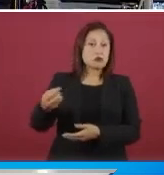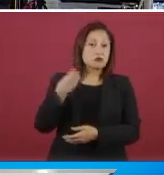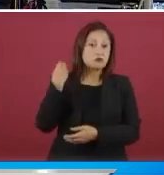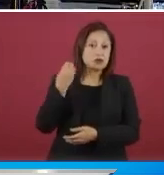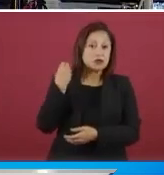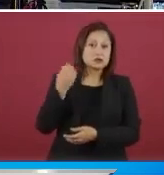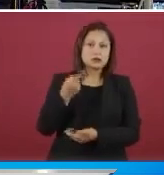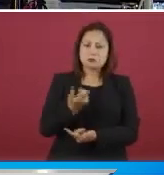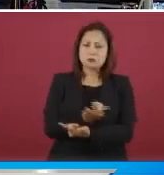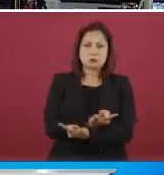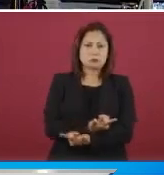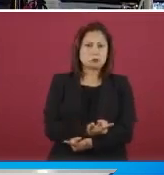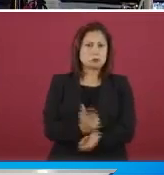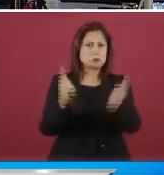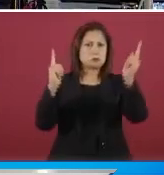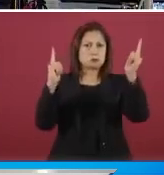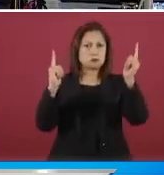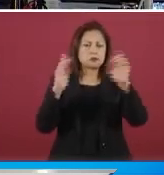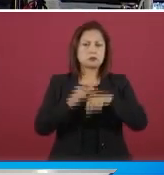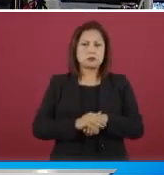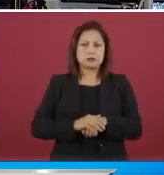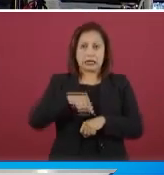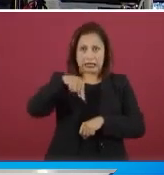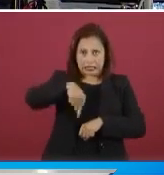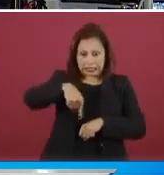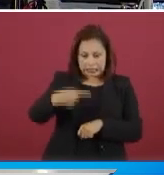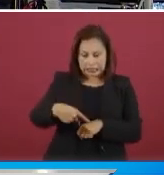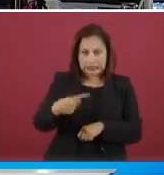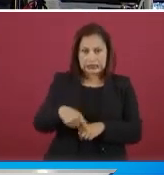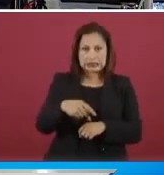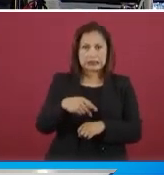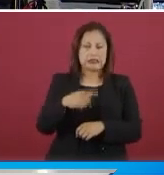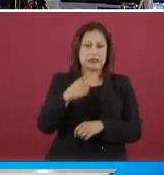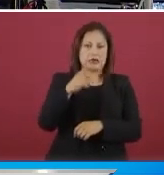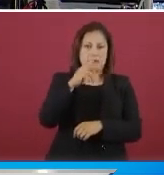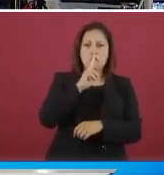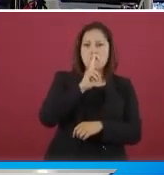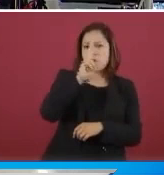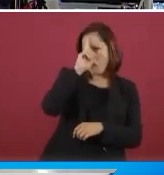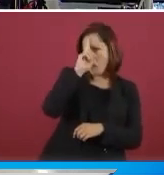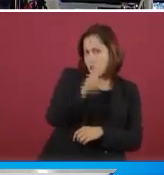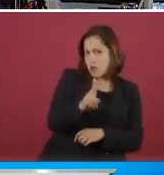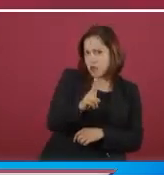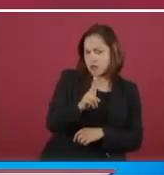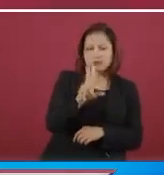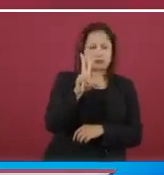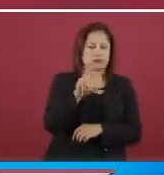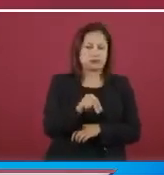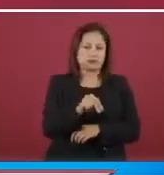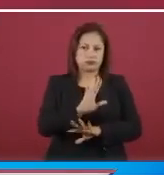it was a government maintained and good for nothing using the budget to maintain the privileges of high public officials